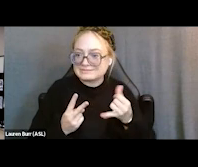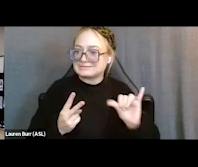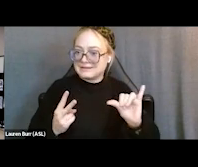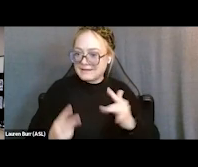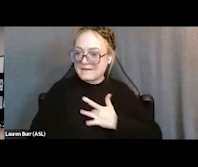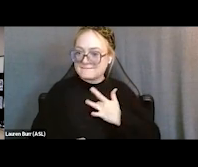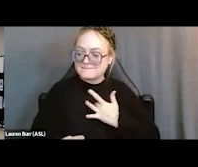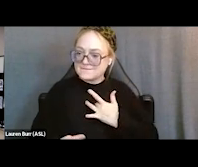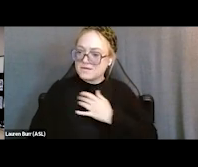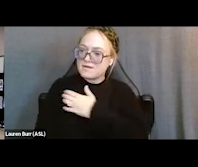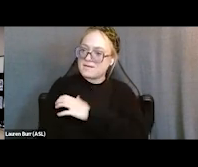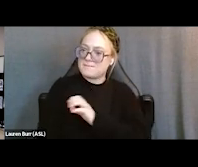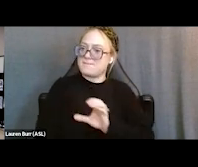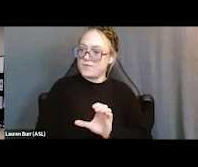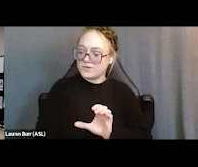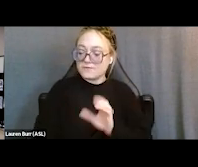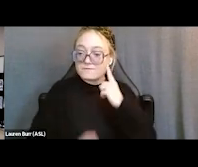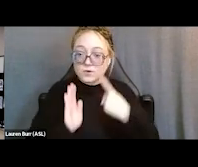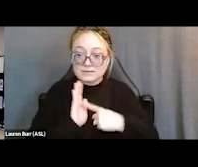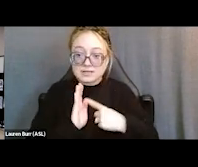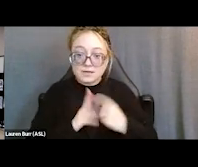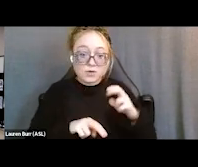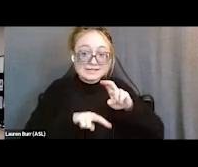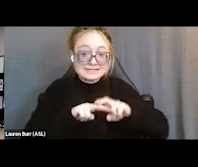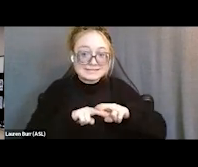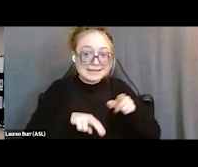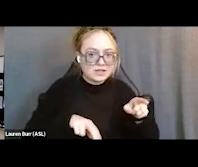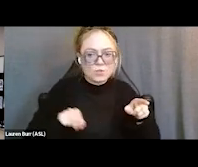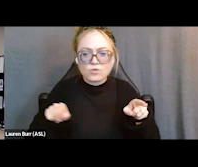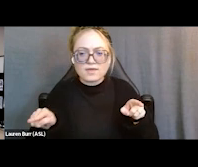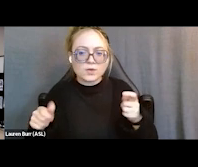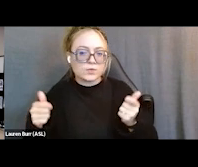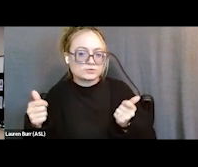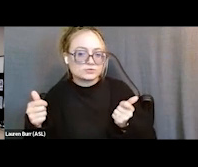So for example, would you like to sit here or there while you wait? Would you like me to tell your doctor or would